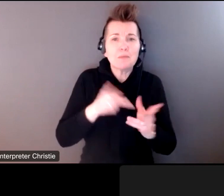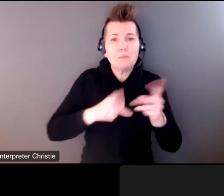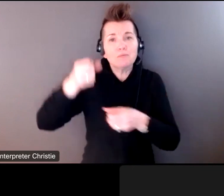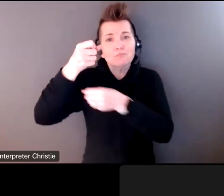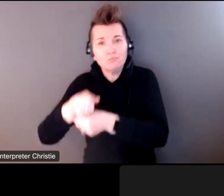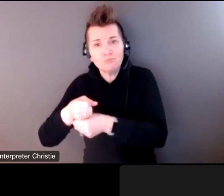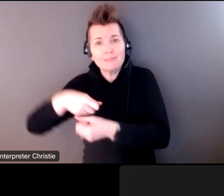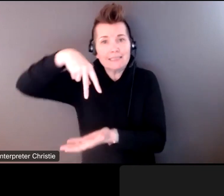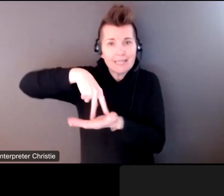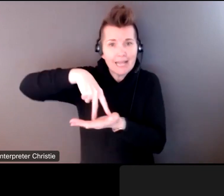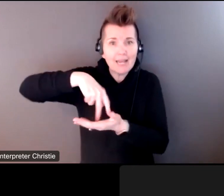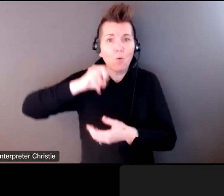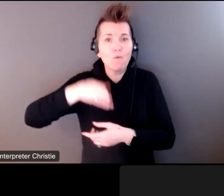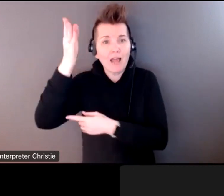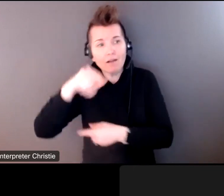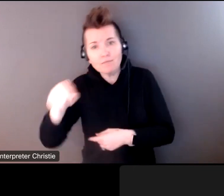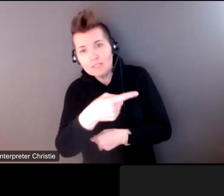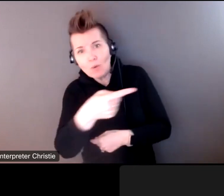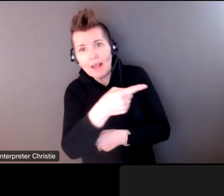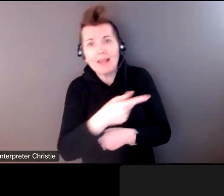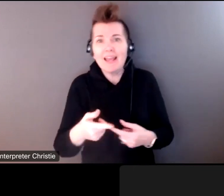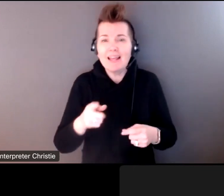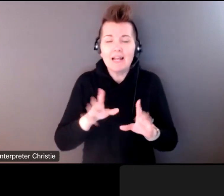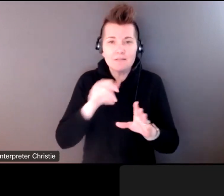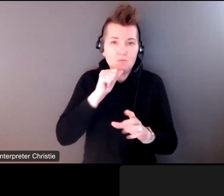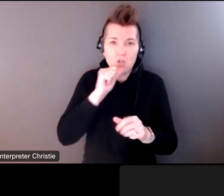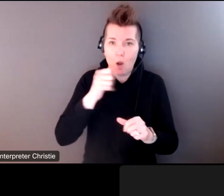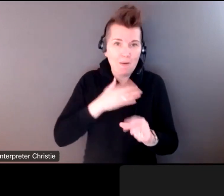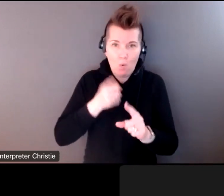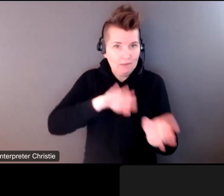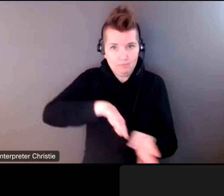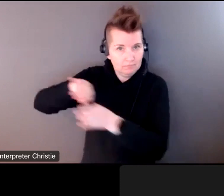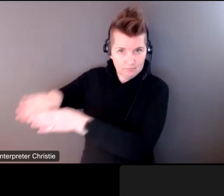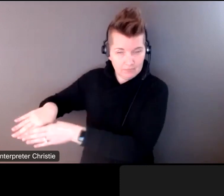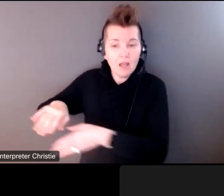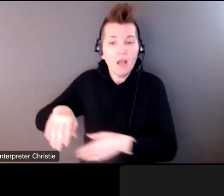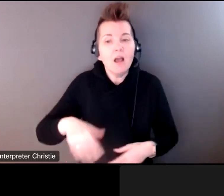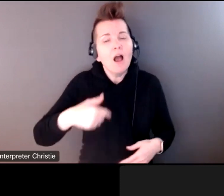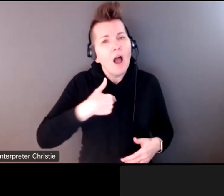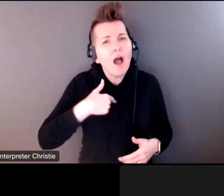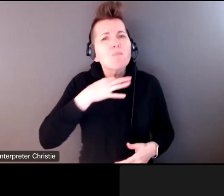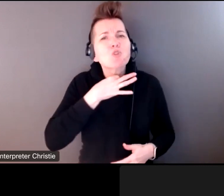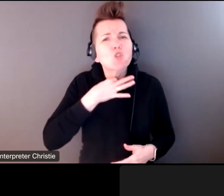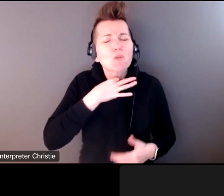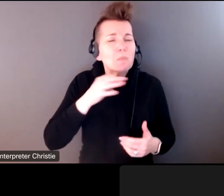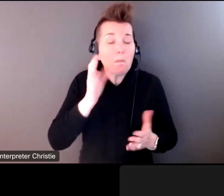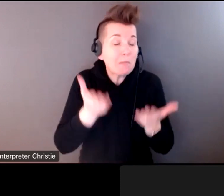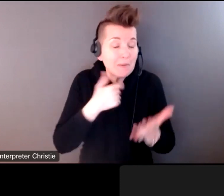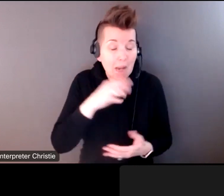This particular point is I haven't heard any talk or maybe I could've missed it, is there